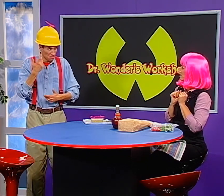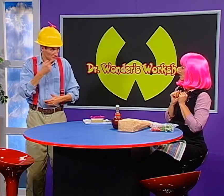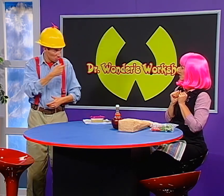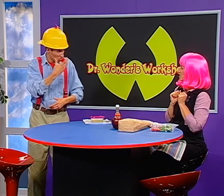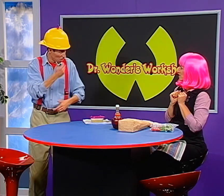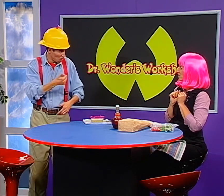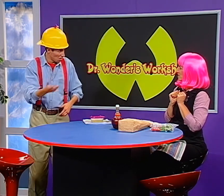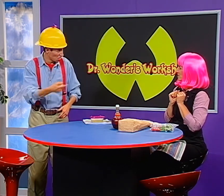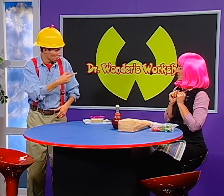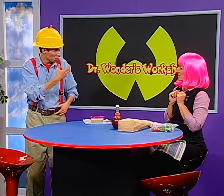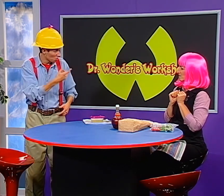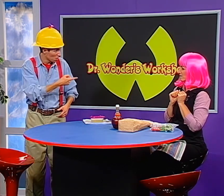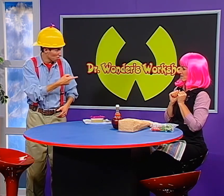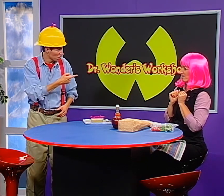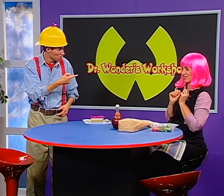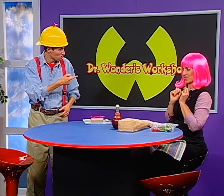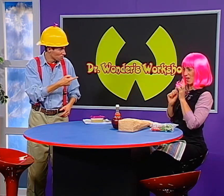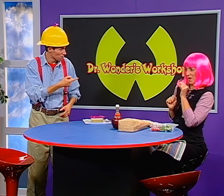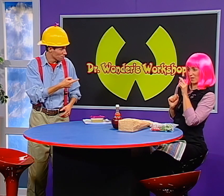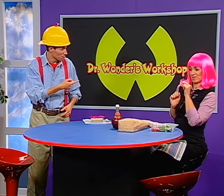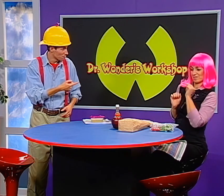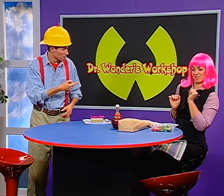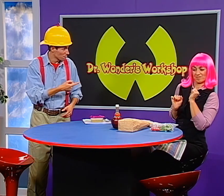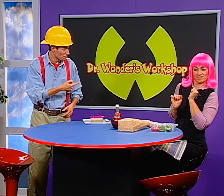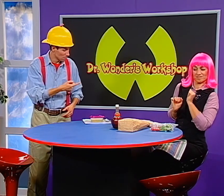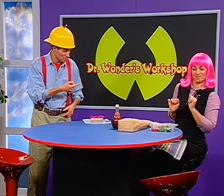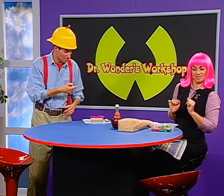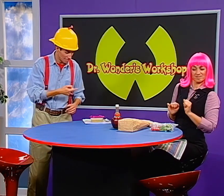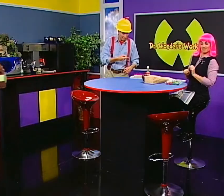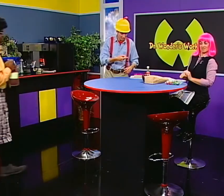I DON'T KNOW. YOU WANNA GO WITH ME? NO, NO THANK YOU.